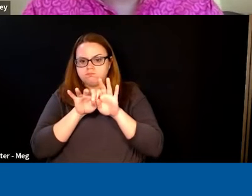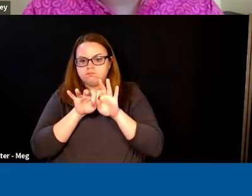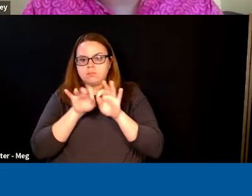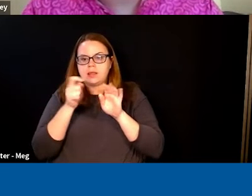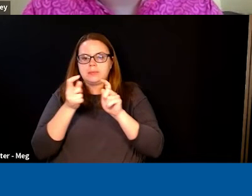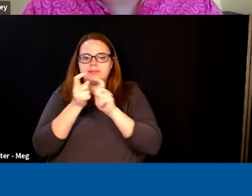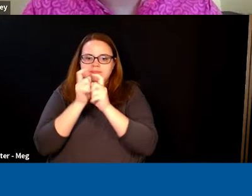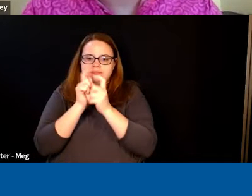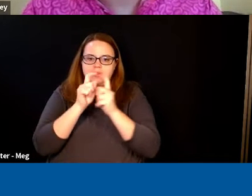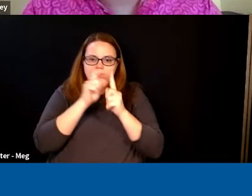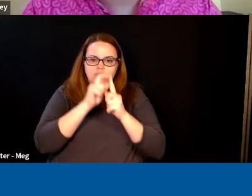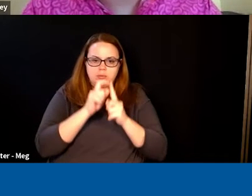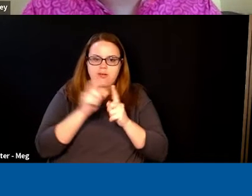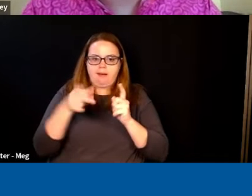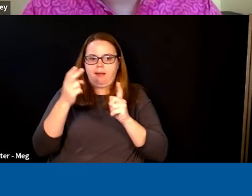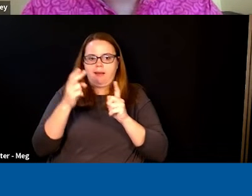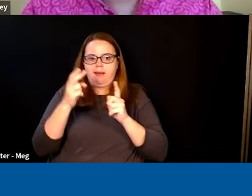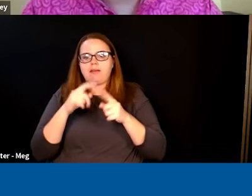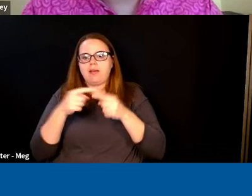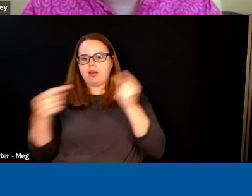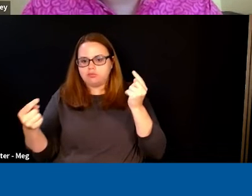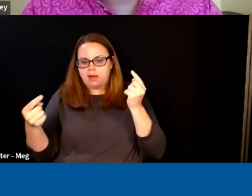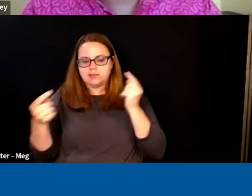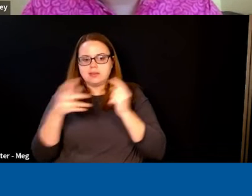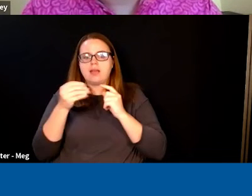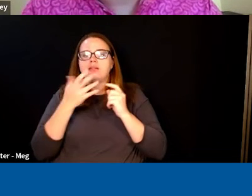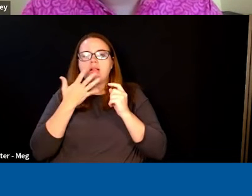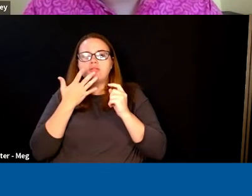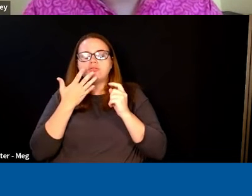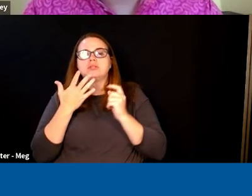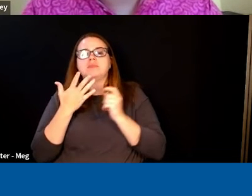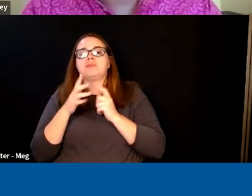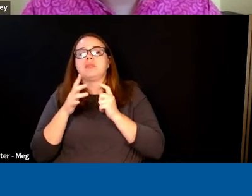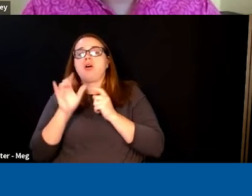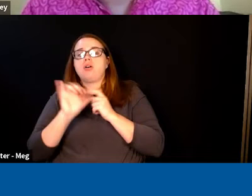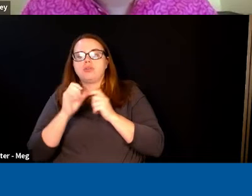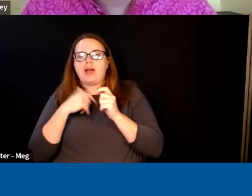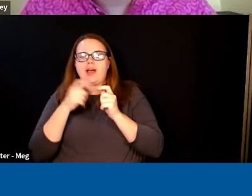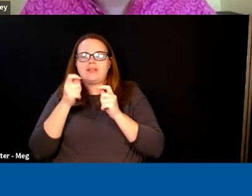between high contrast mode and forced colors. In addition, there's a couple gaps in coverage